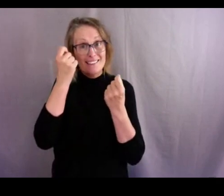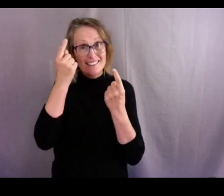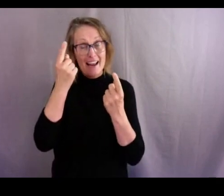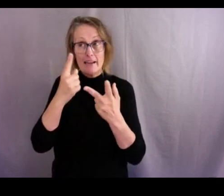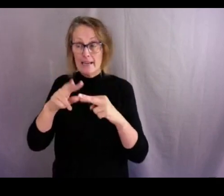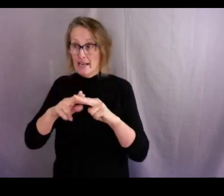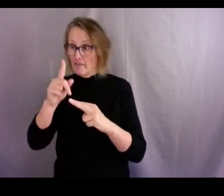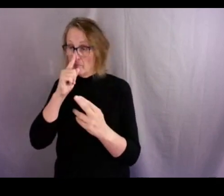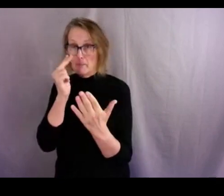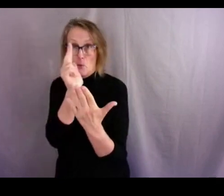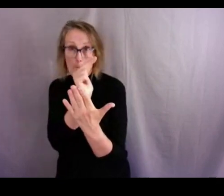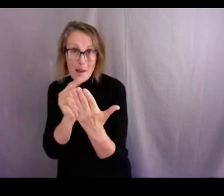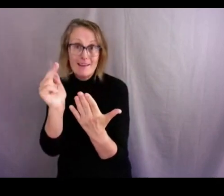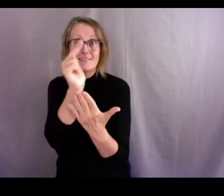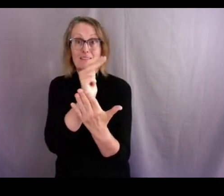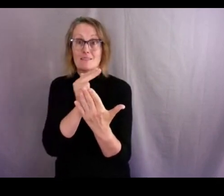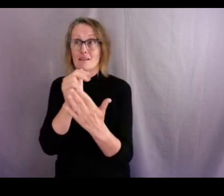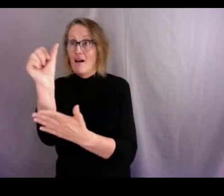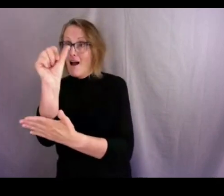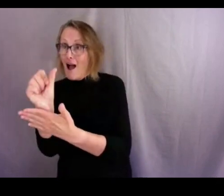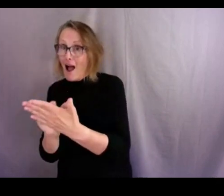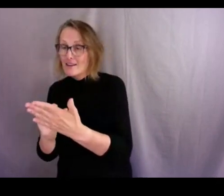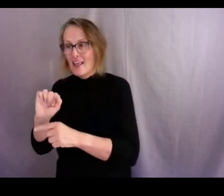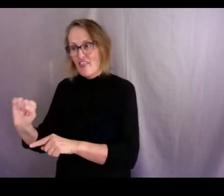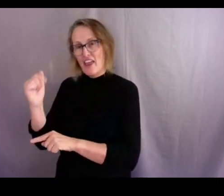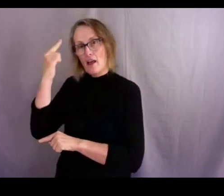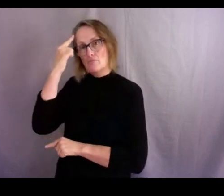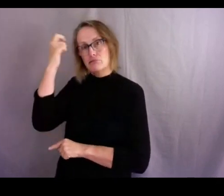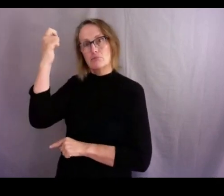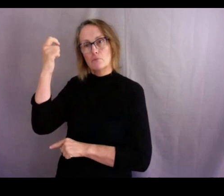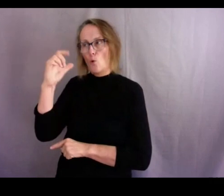or any other work of art are not the same as the values that it can have now,